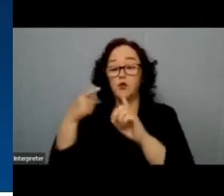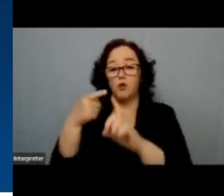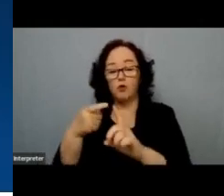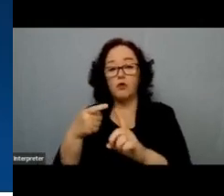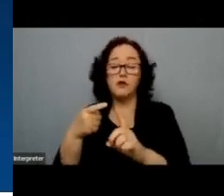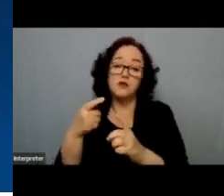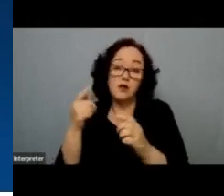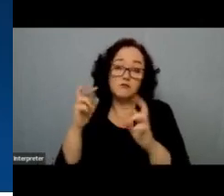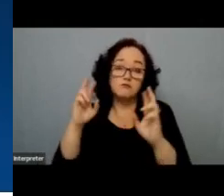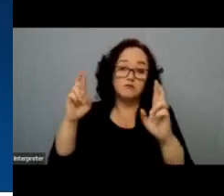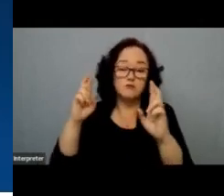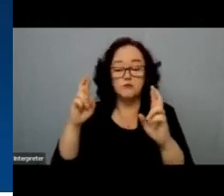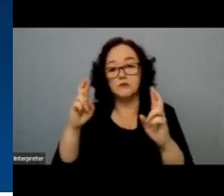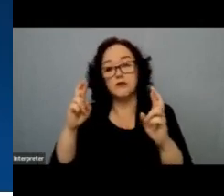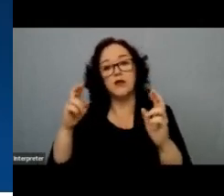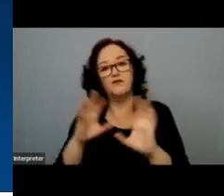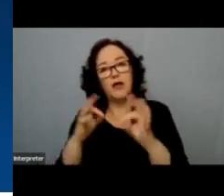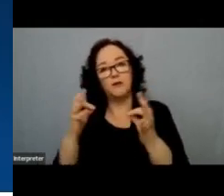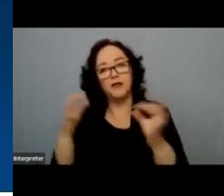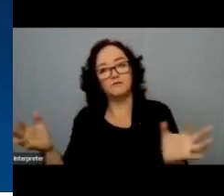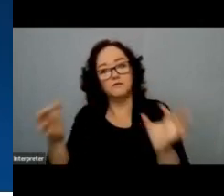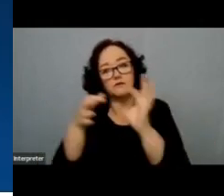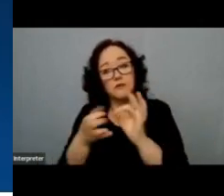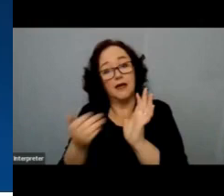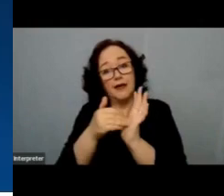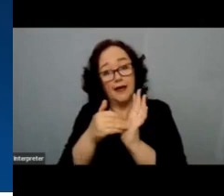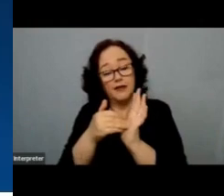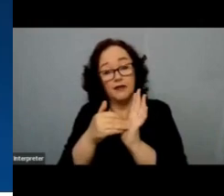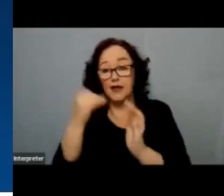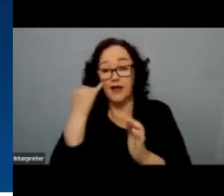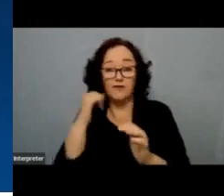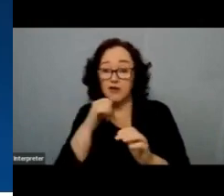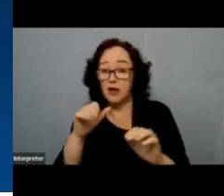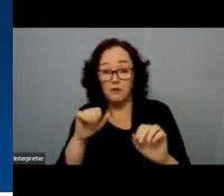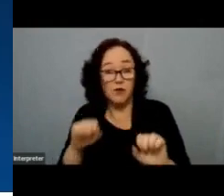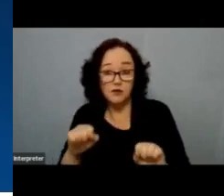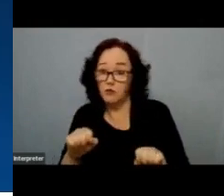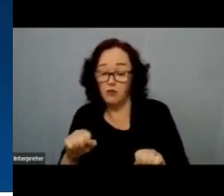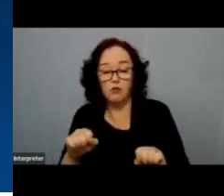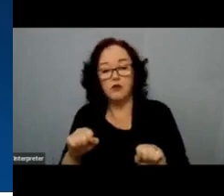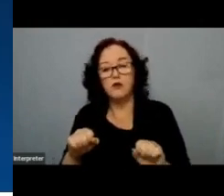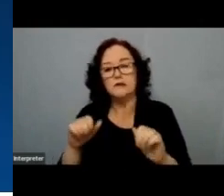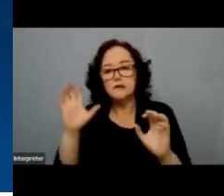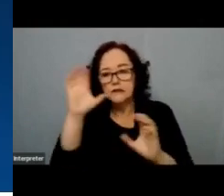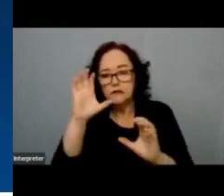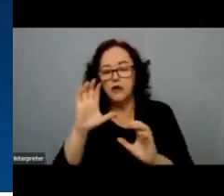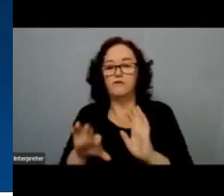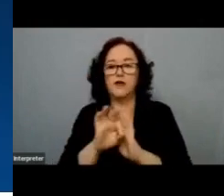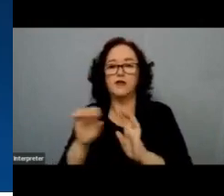reunification, and if that isn't possible to find another safe, permanent option for the child, such as adoption or